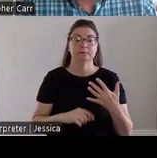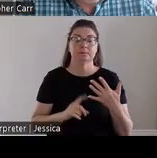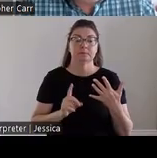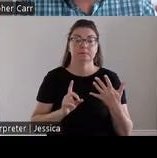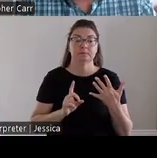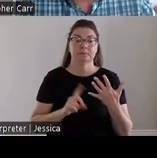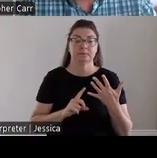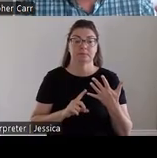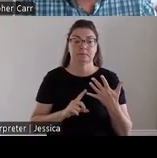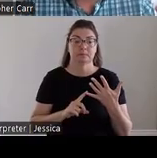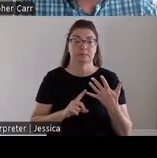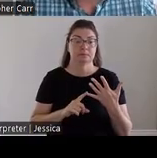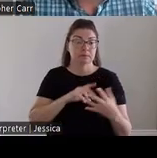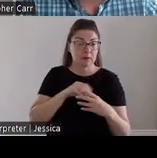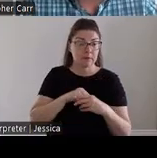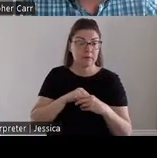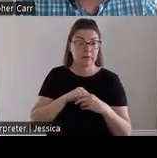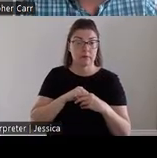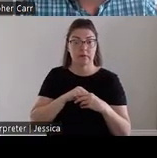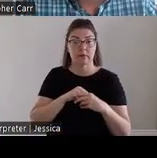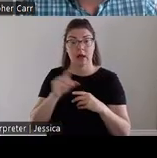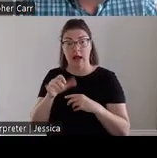For those involved in non-MARC projects such as EMMA,